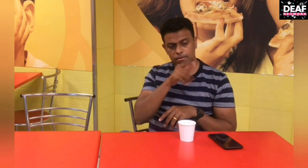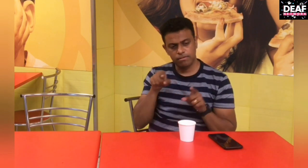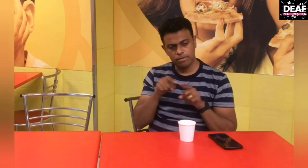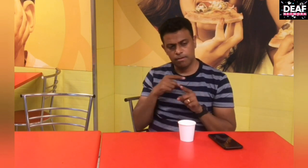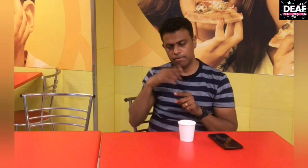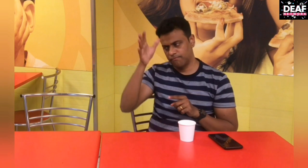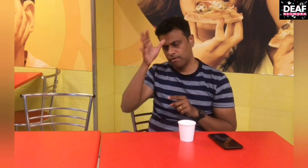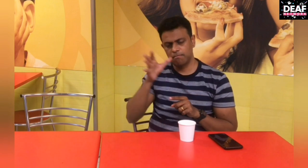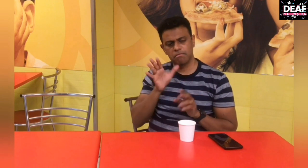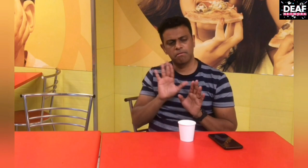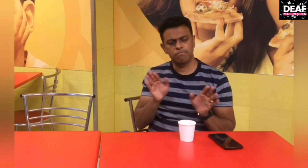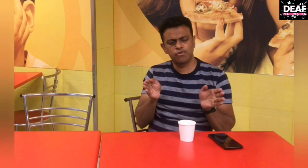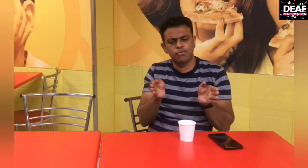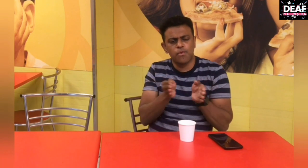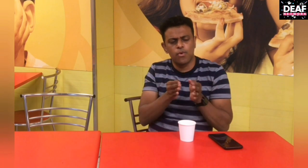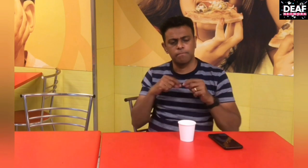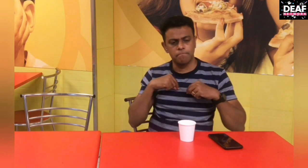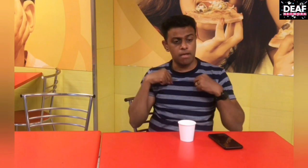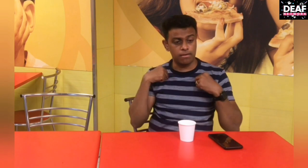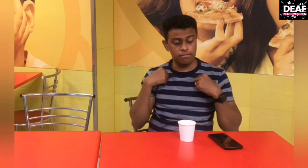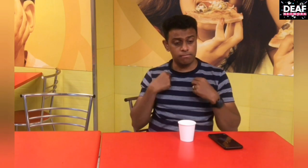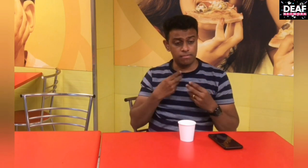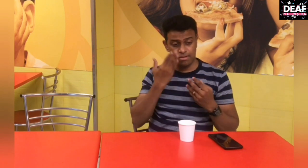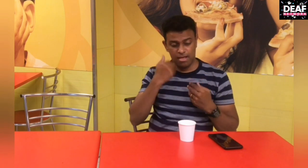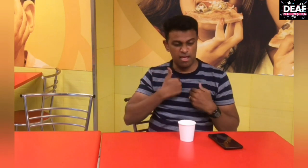Bring your parents and my parents and small marriage